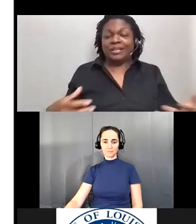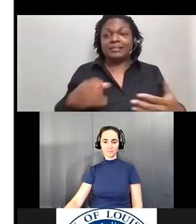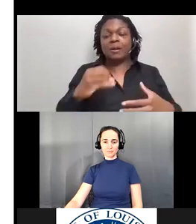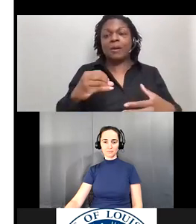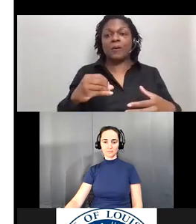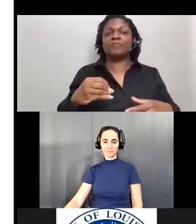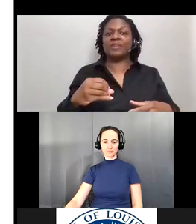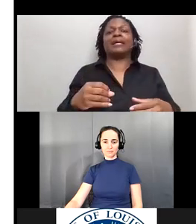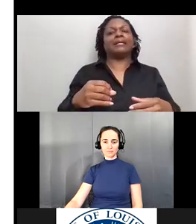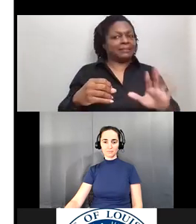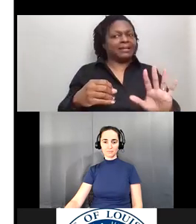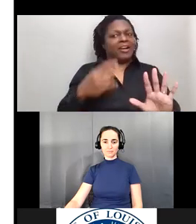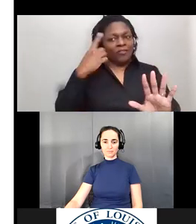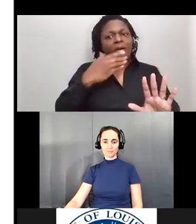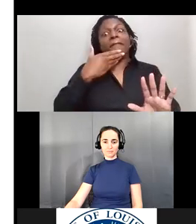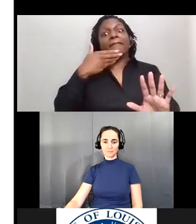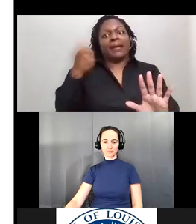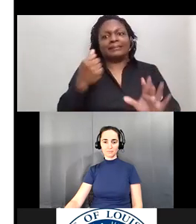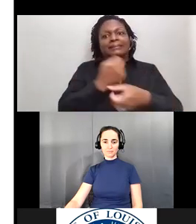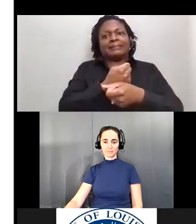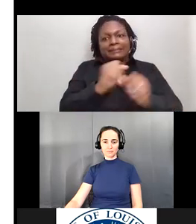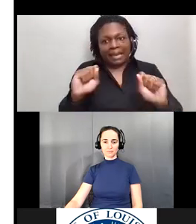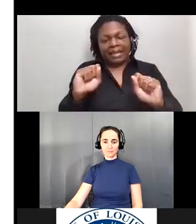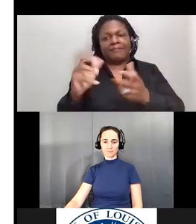best safe interactions. 15:56:42 These are just some of the tips and